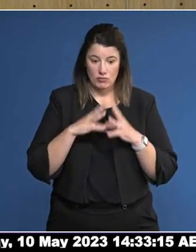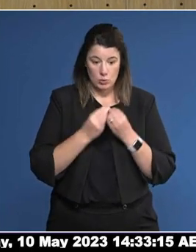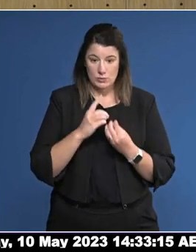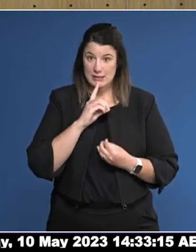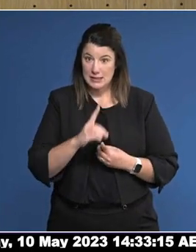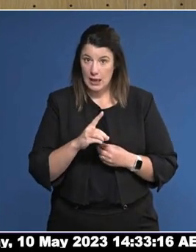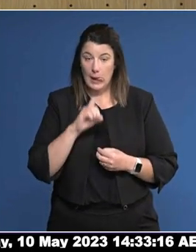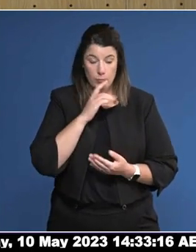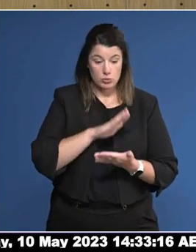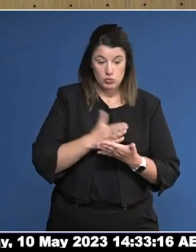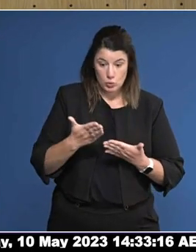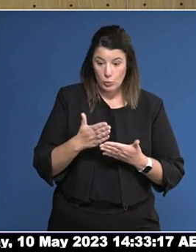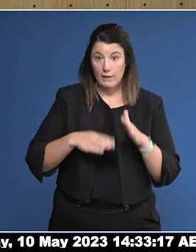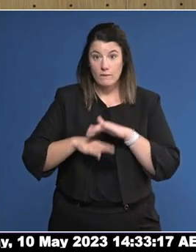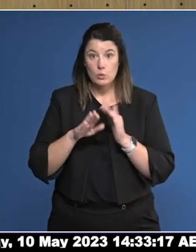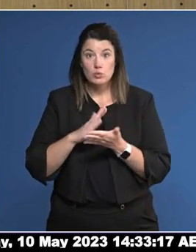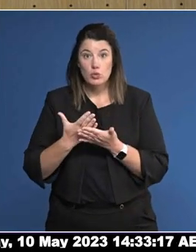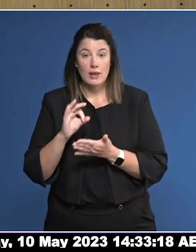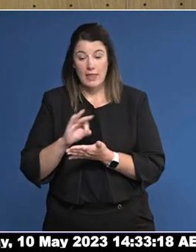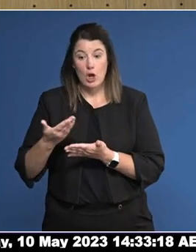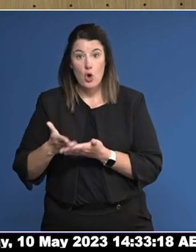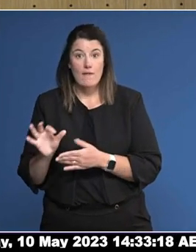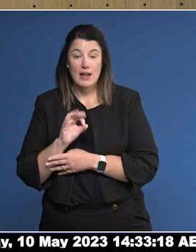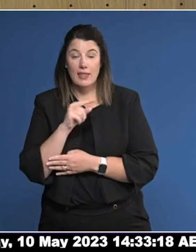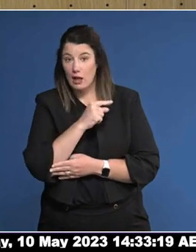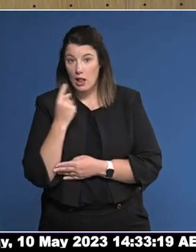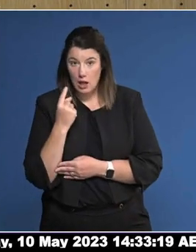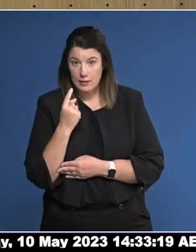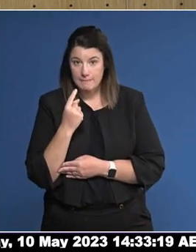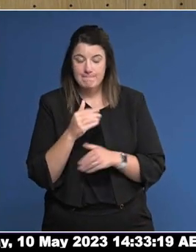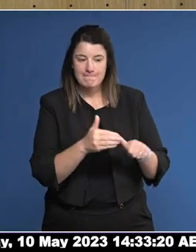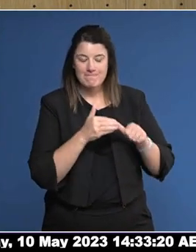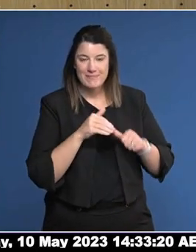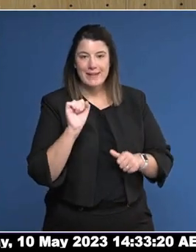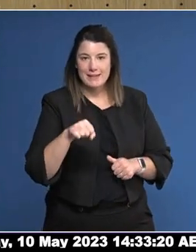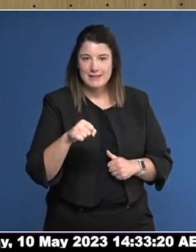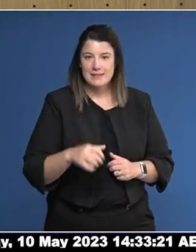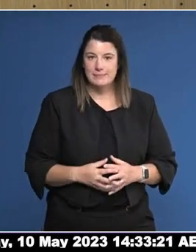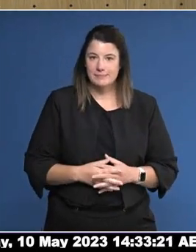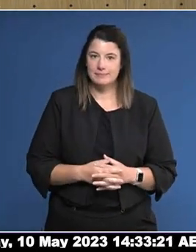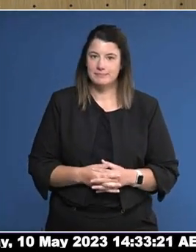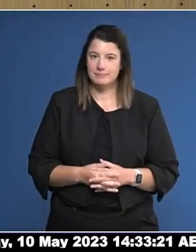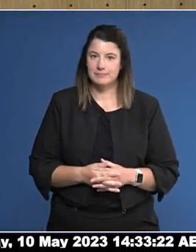will be the truth, the whole truth and nothing but the truth? Yes. COMMISSIONER McEWIN: Ms Eastman will now ask you some questions.